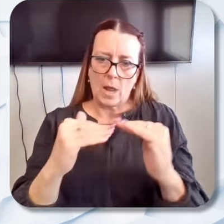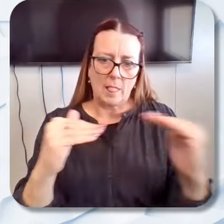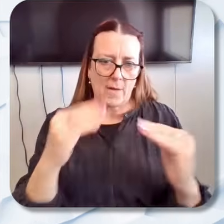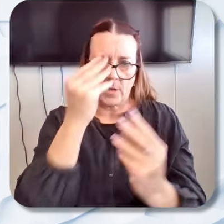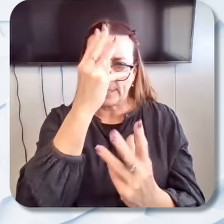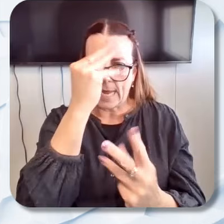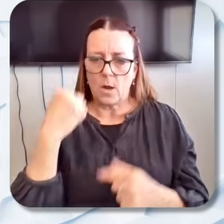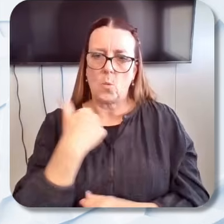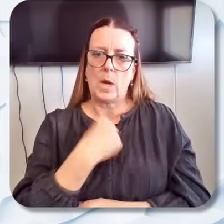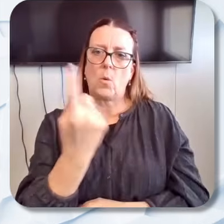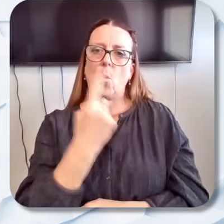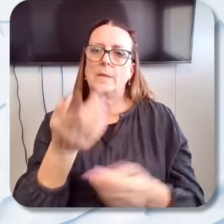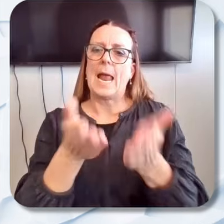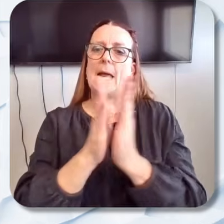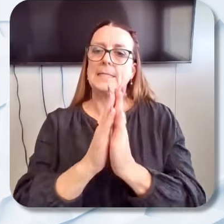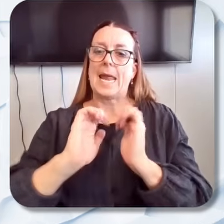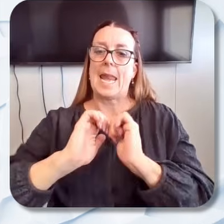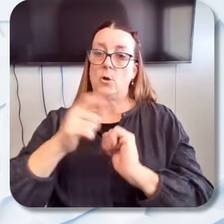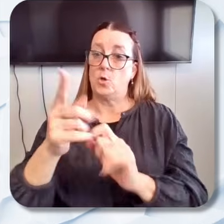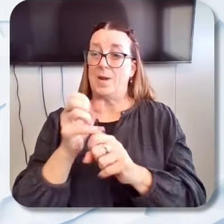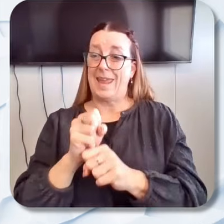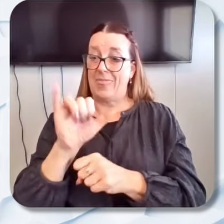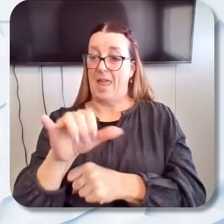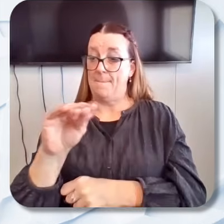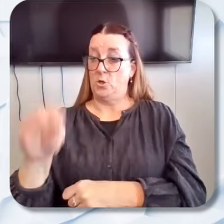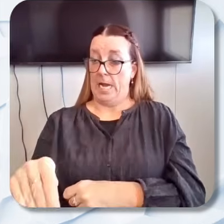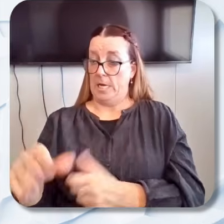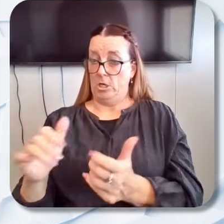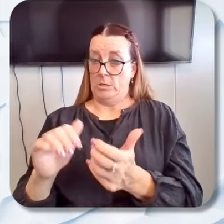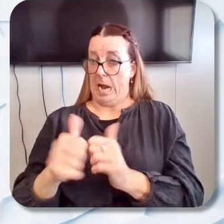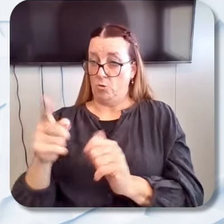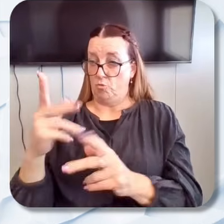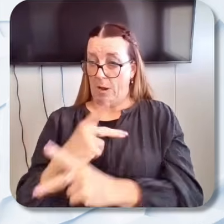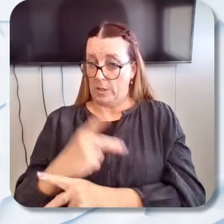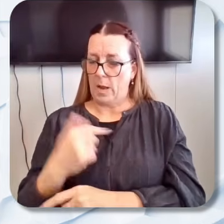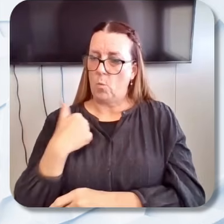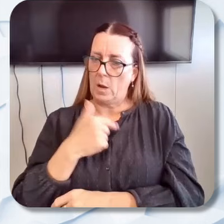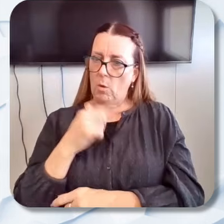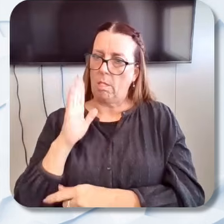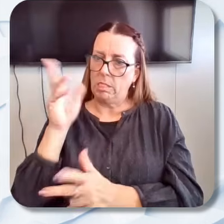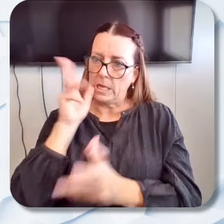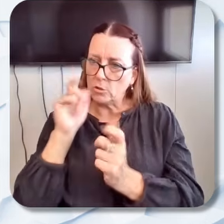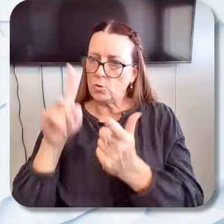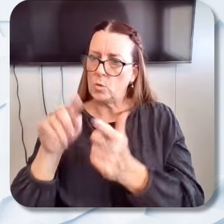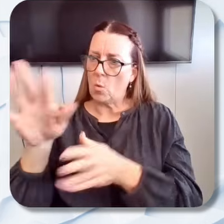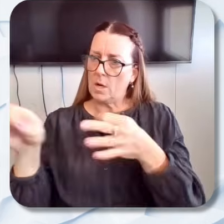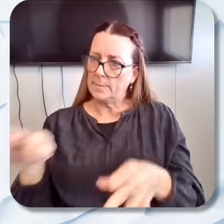We are only asking you like, how did you get to that percentage? And we'll walk through that with you. Chris? You want to talk a little bit.